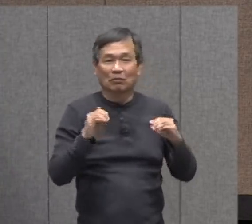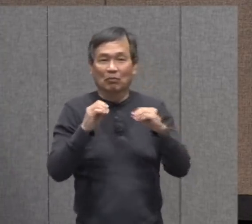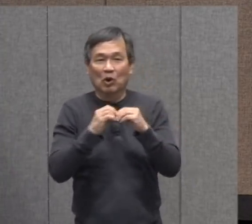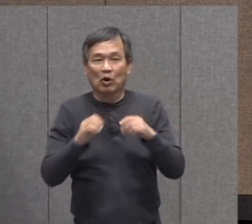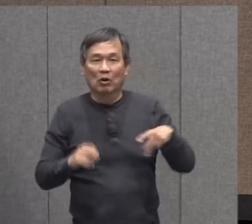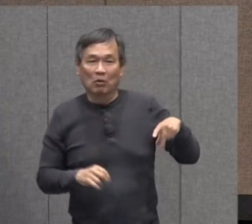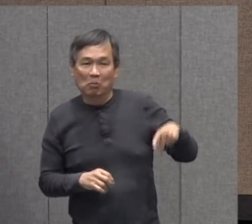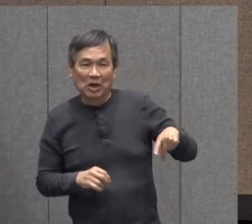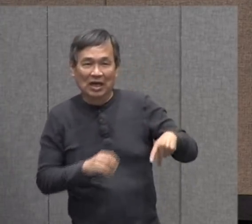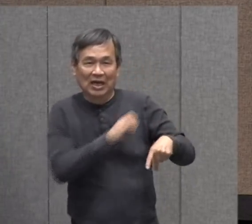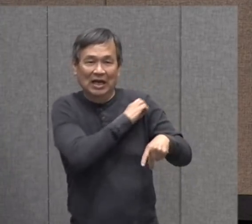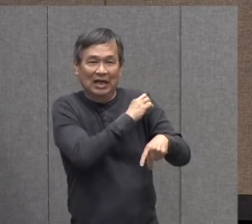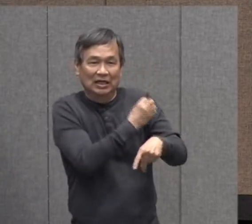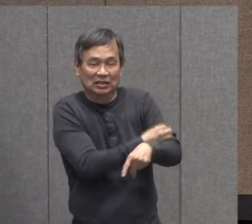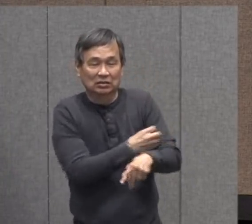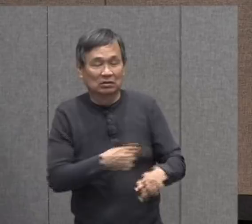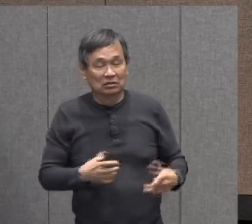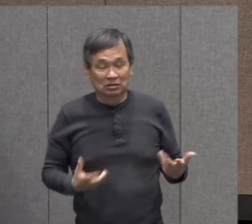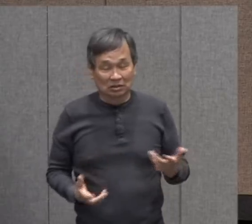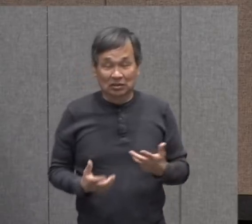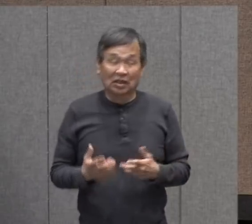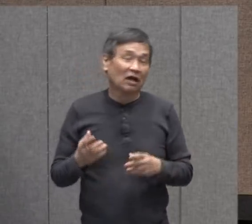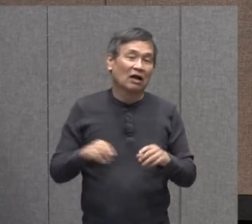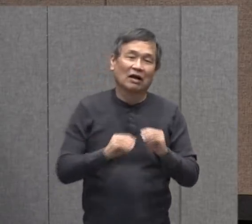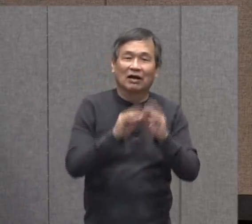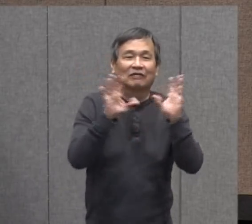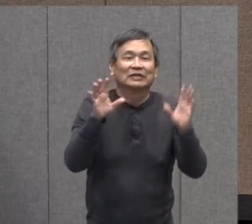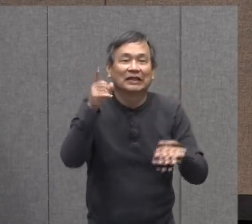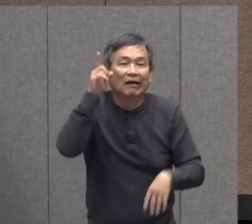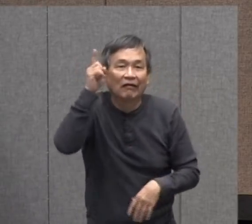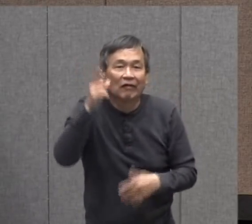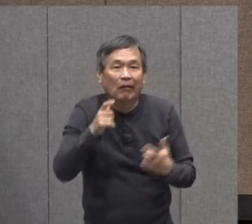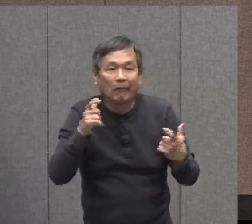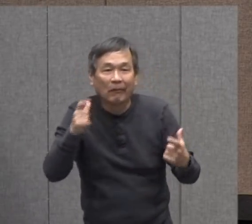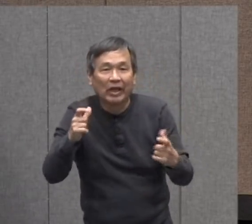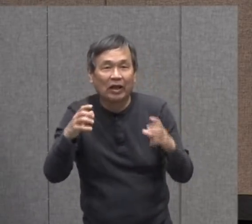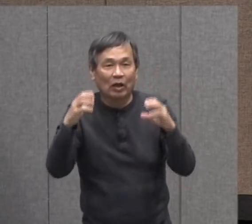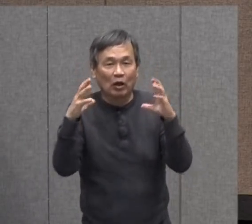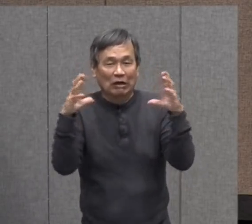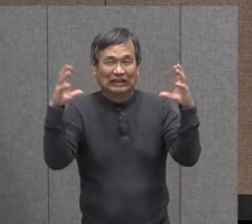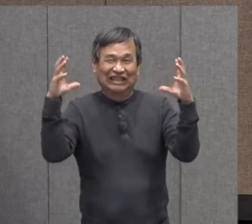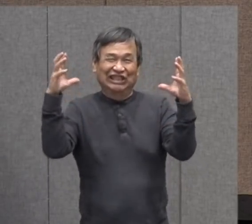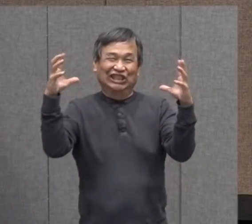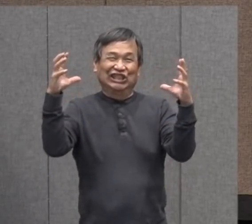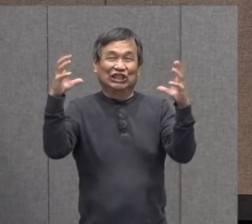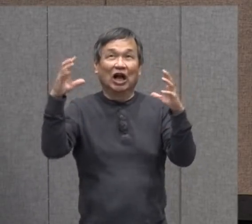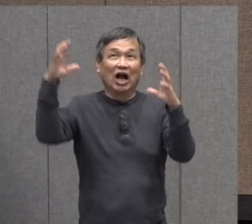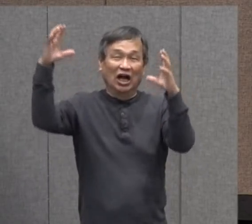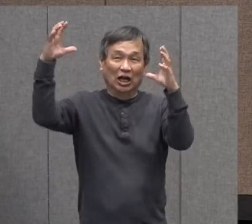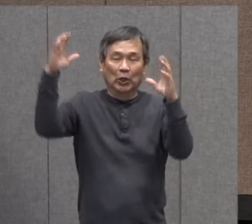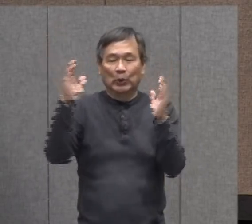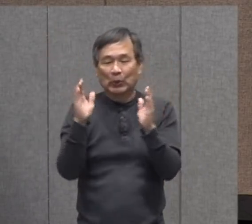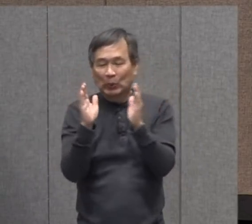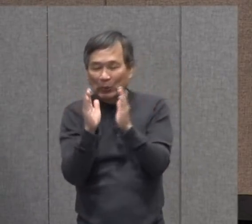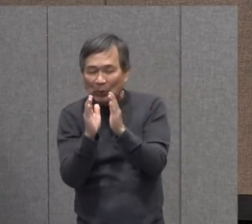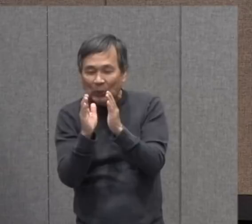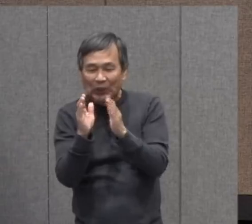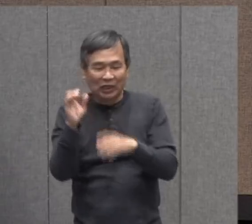and also the more mass an object has. A big giant rock on a hill versus a tiny little pebble on a hill,